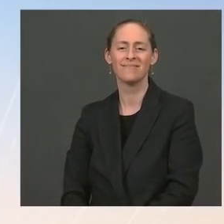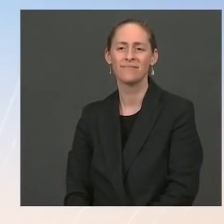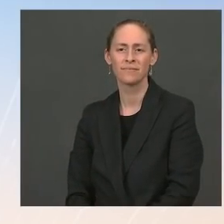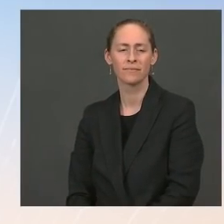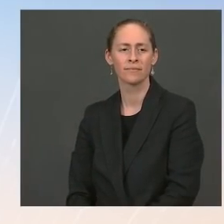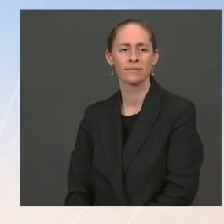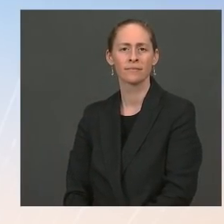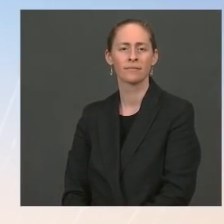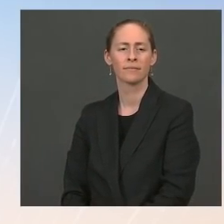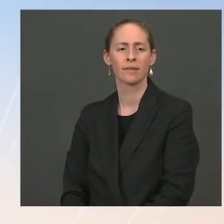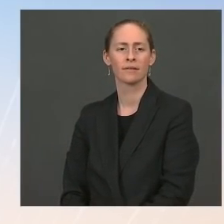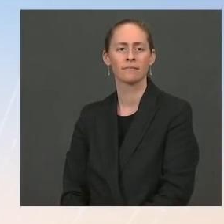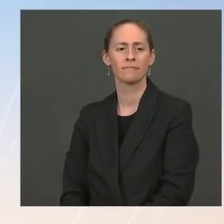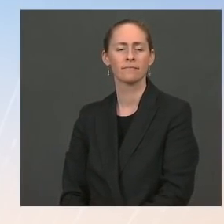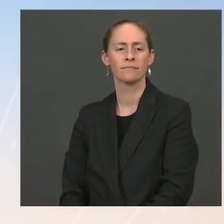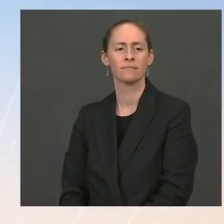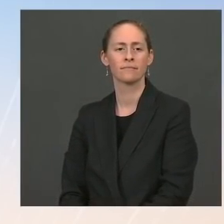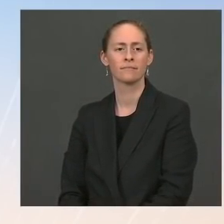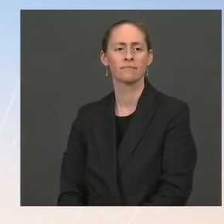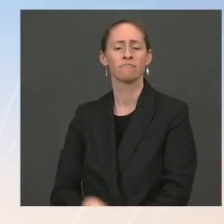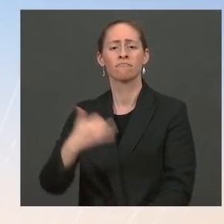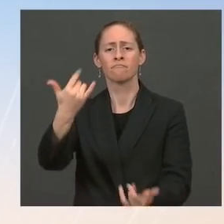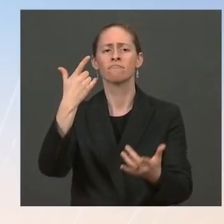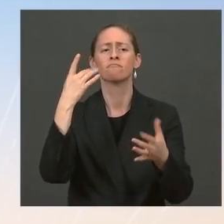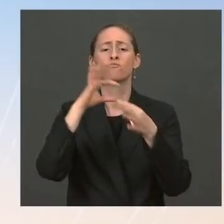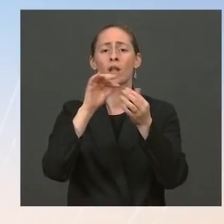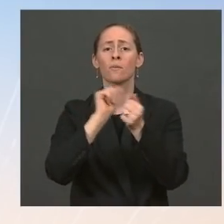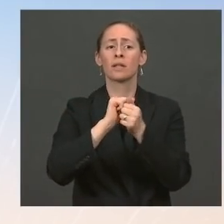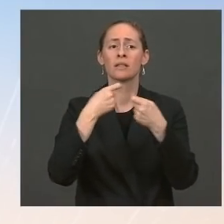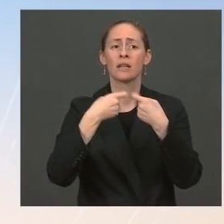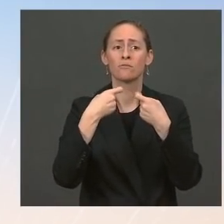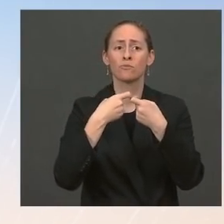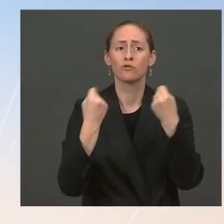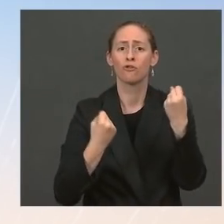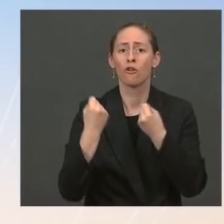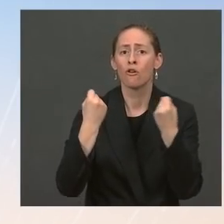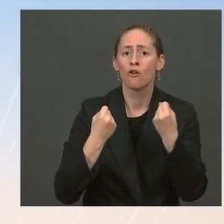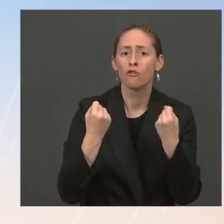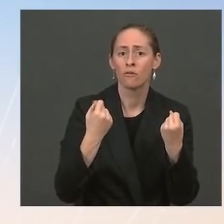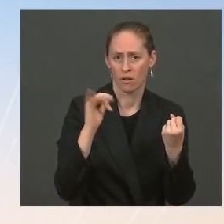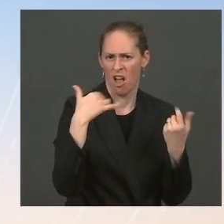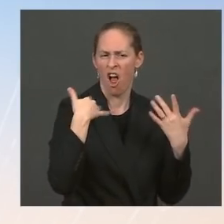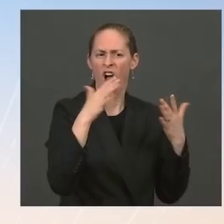I mean, the electric vehicles component of the package is something the President is personally very excited about